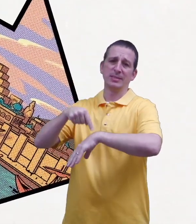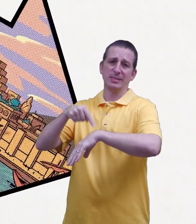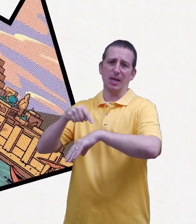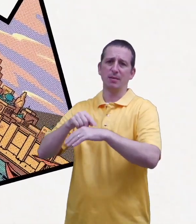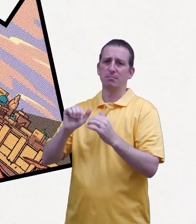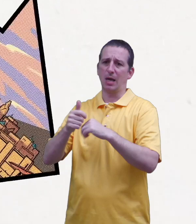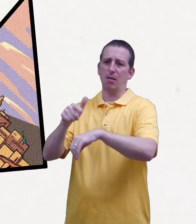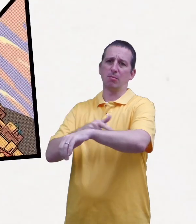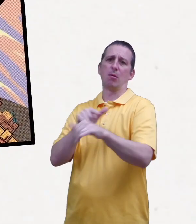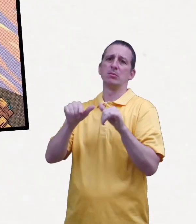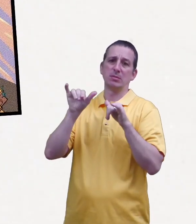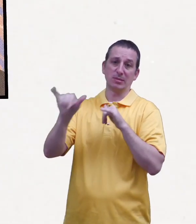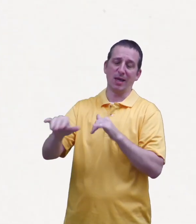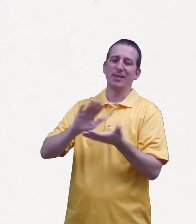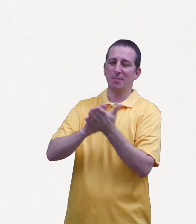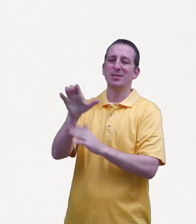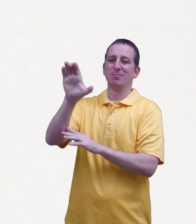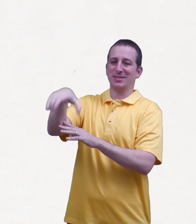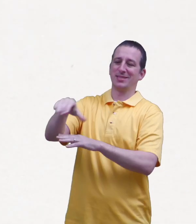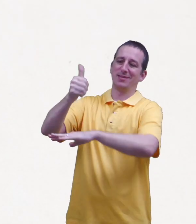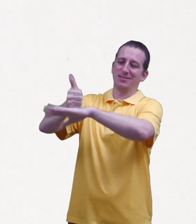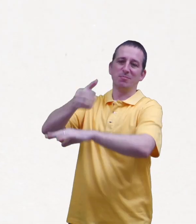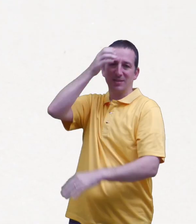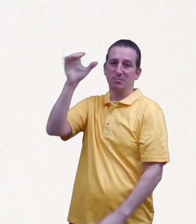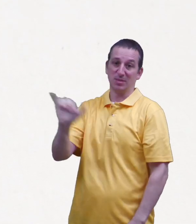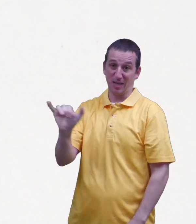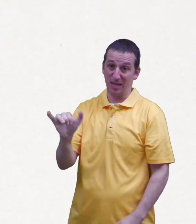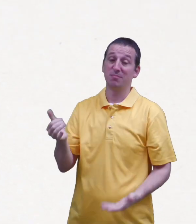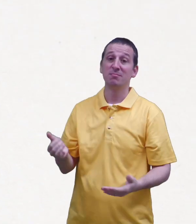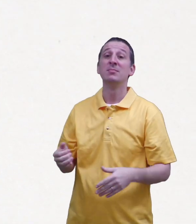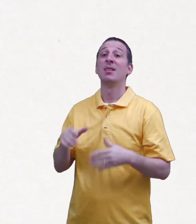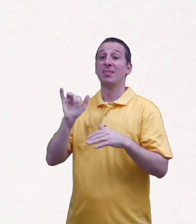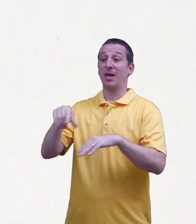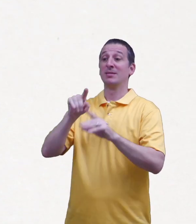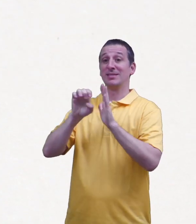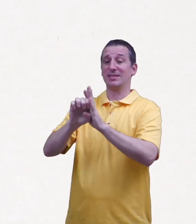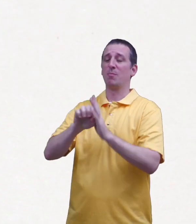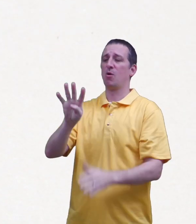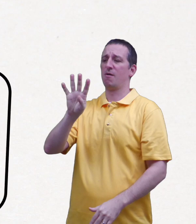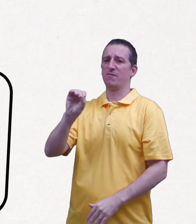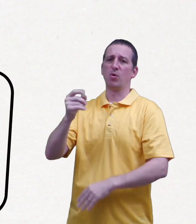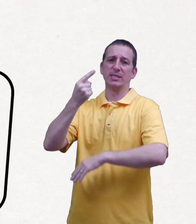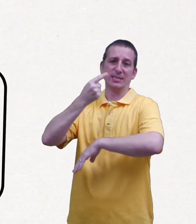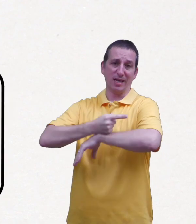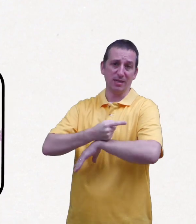and that’s time, or how long events take. Like time periods of forty are often